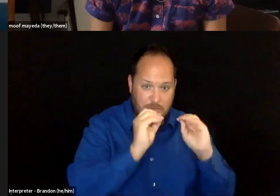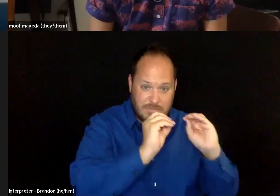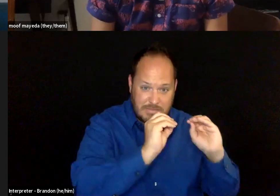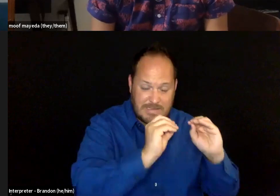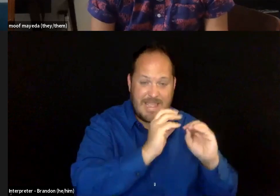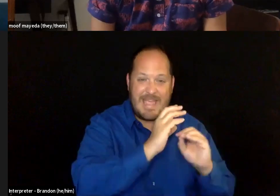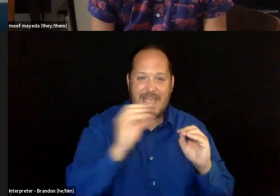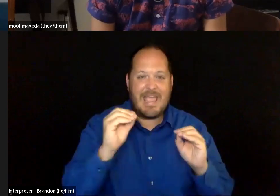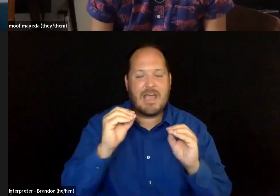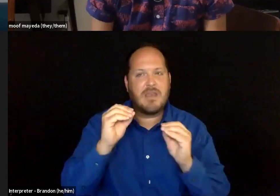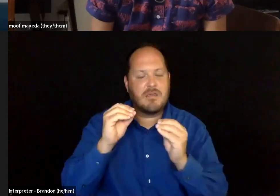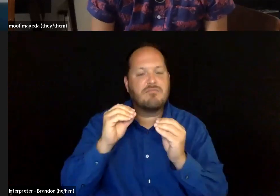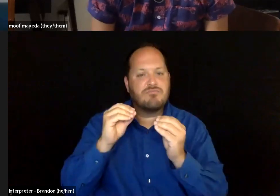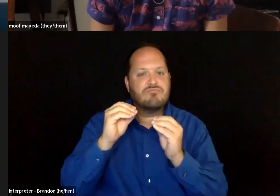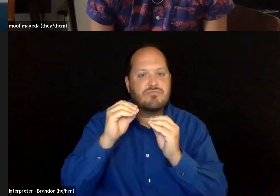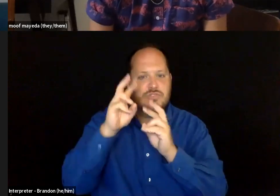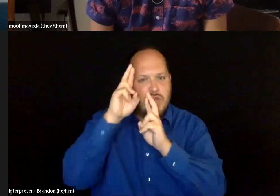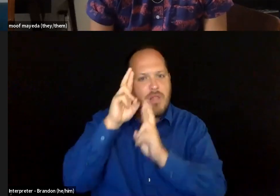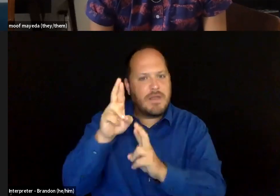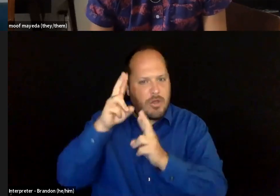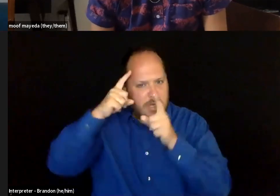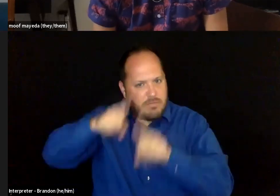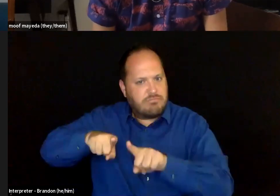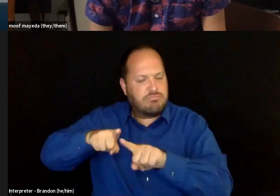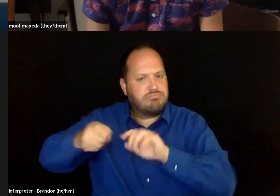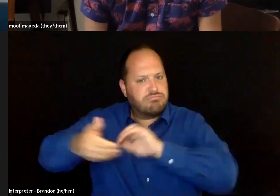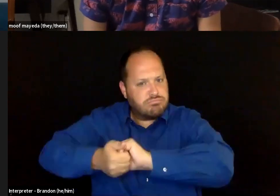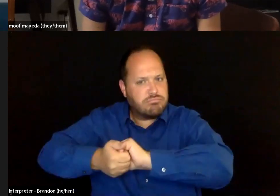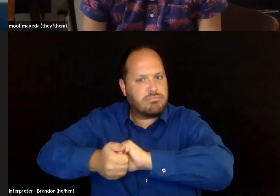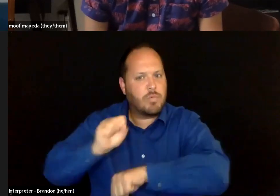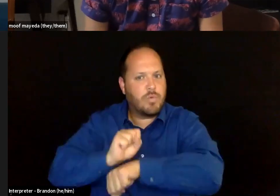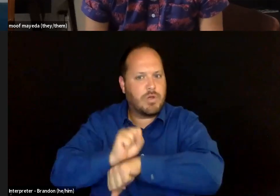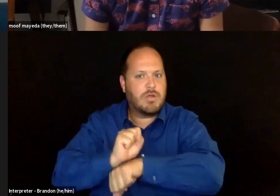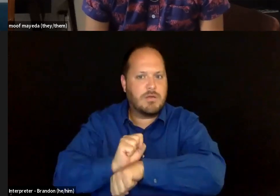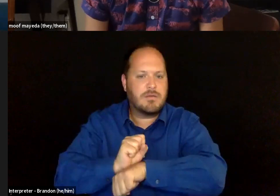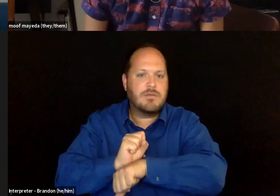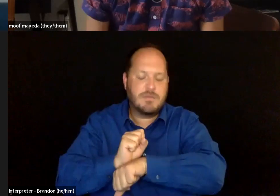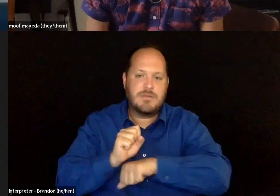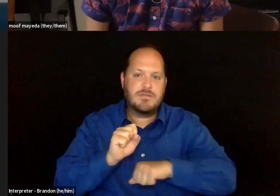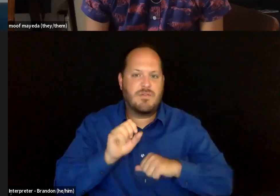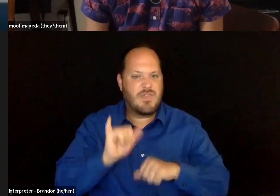People's Revolutionary Party and also the Keep Notice Vigils is